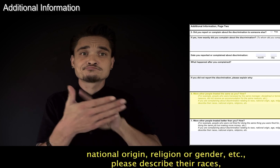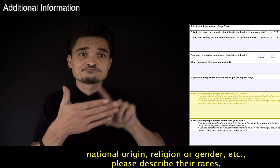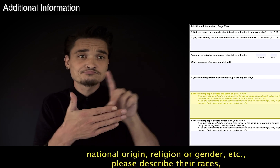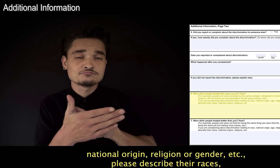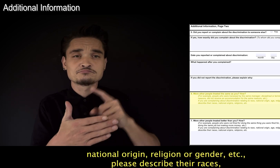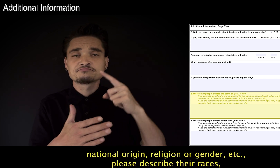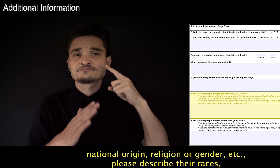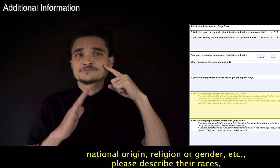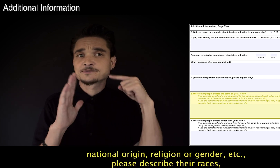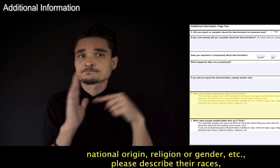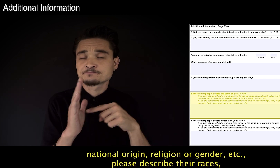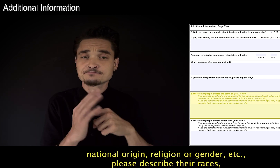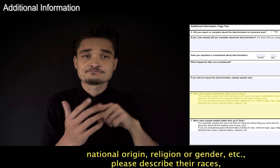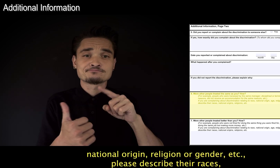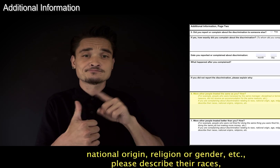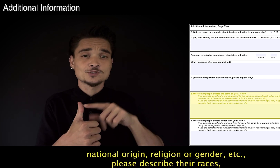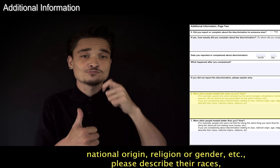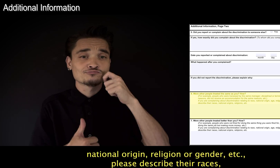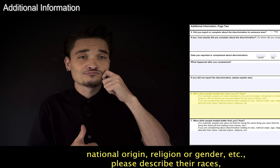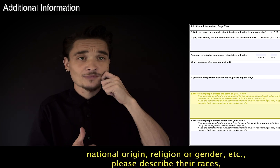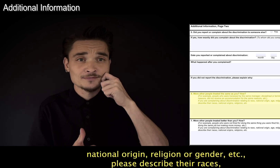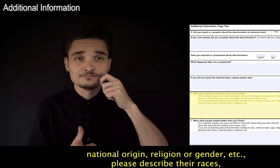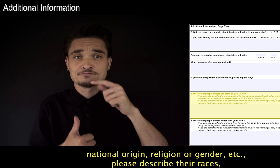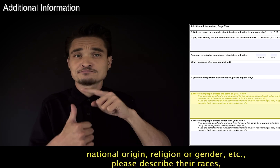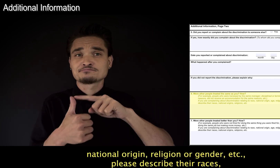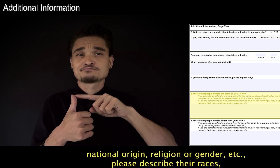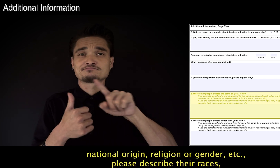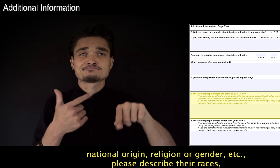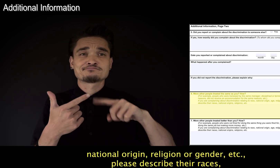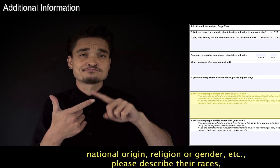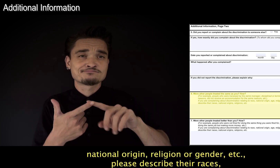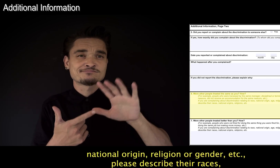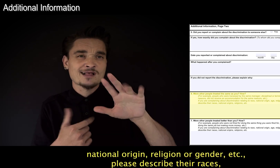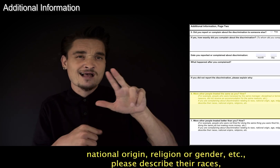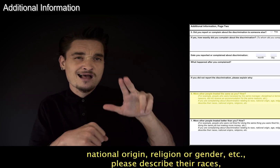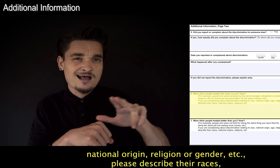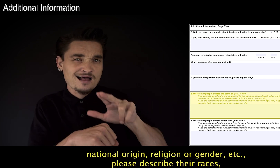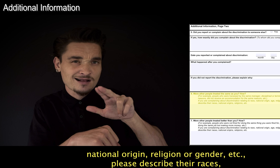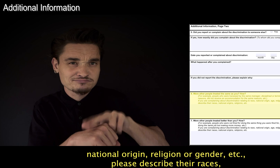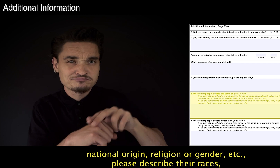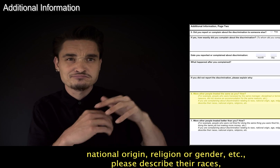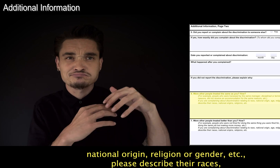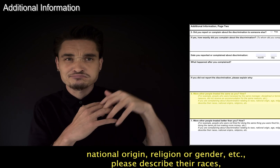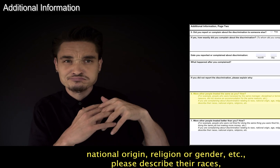national origin, religion or gender, etc., please describe their races,